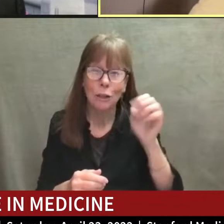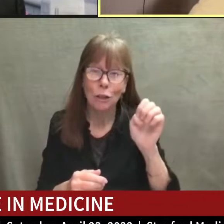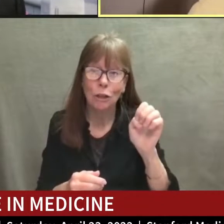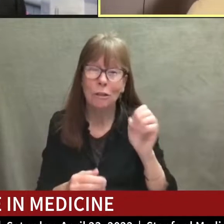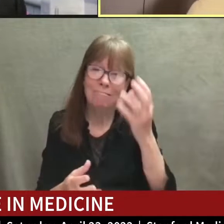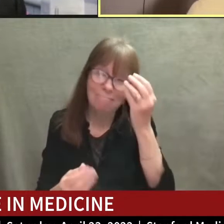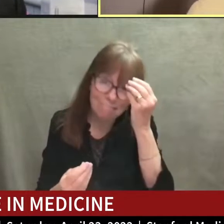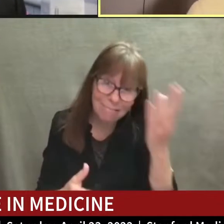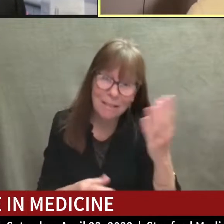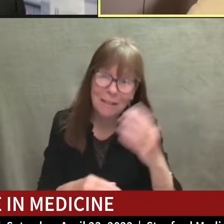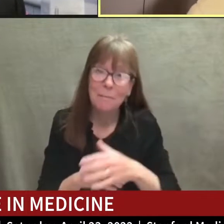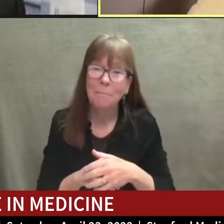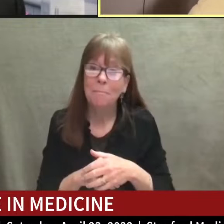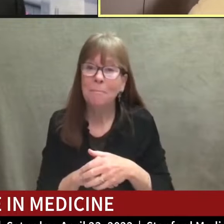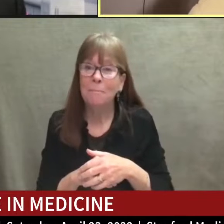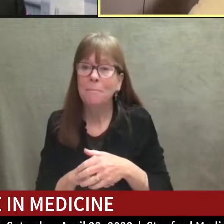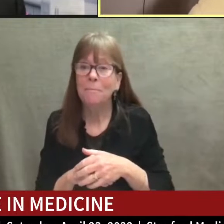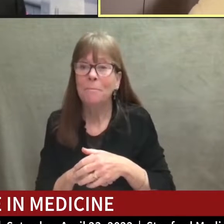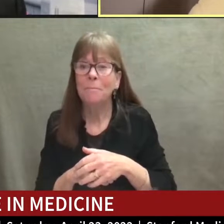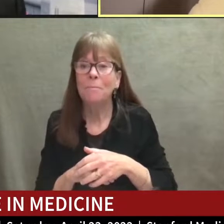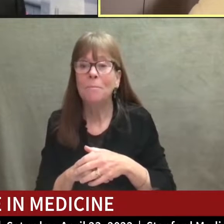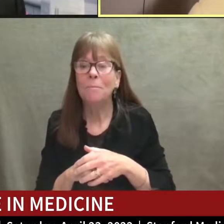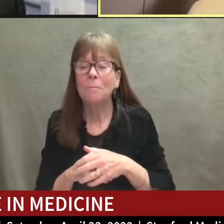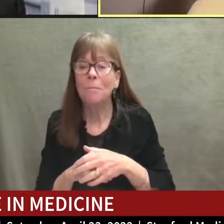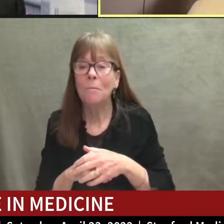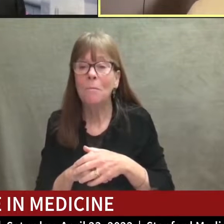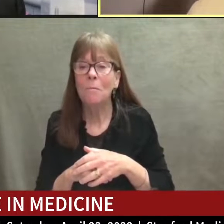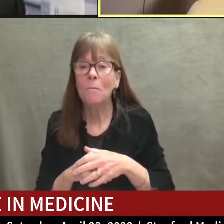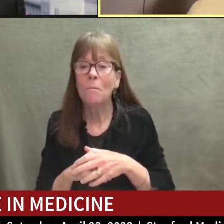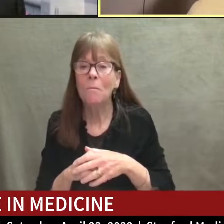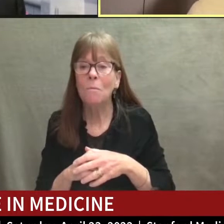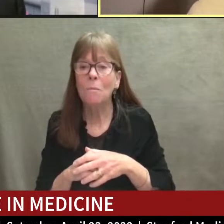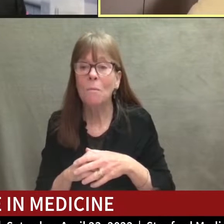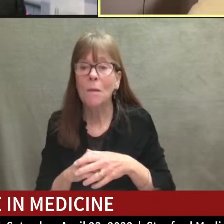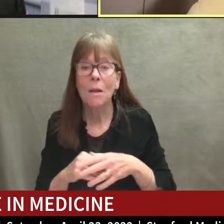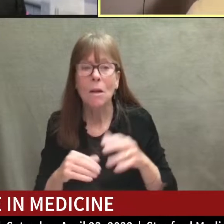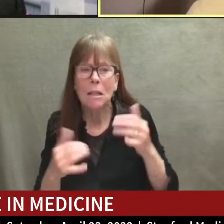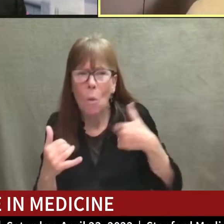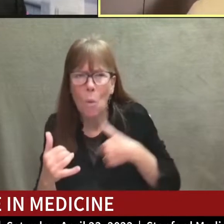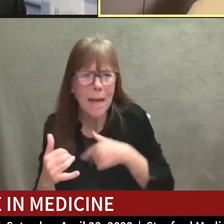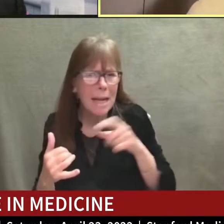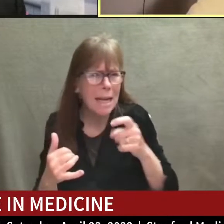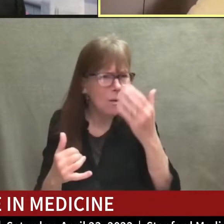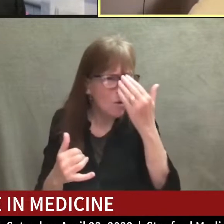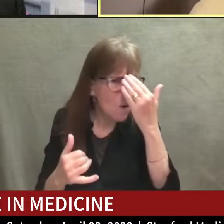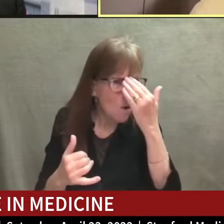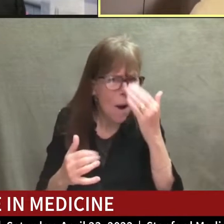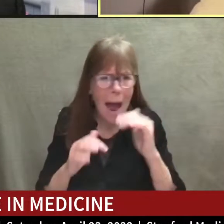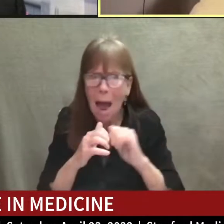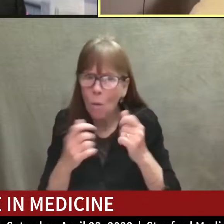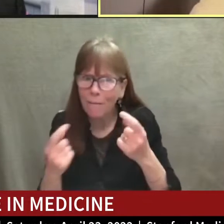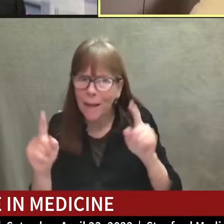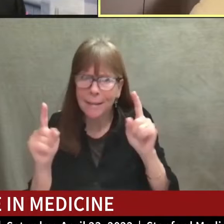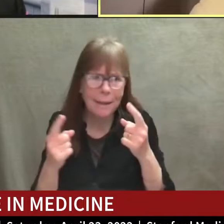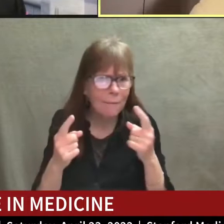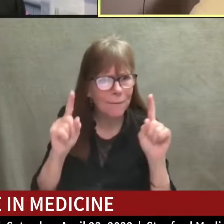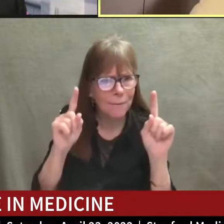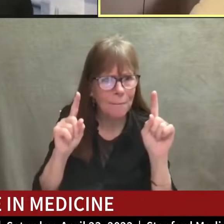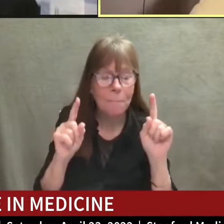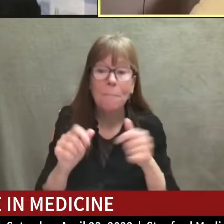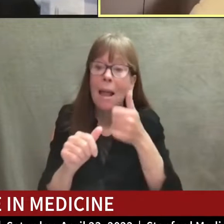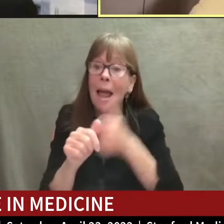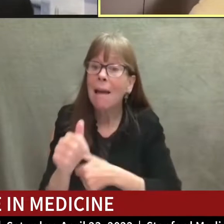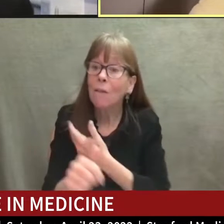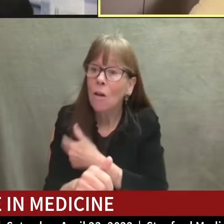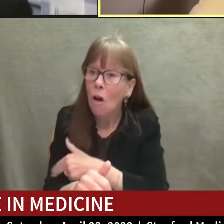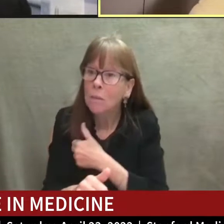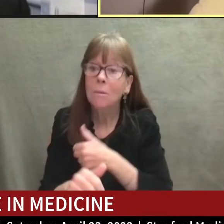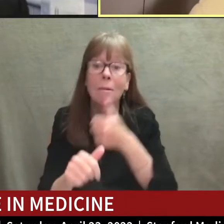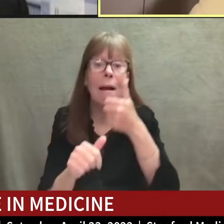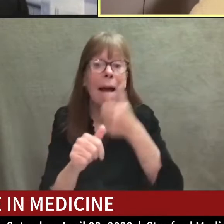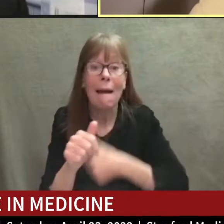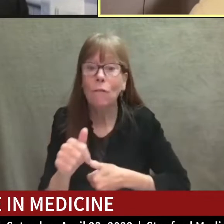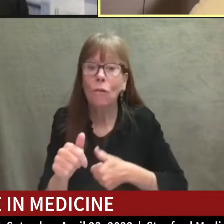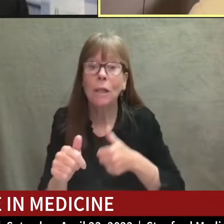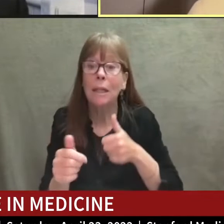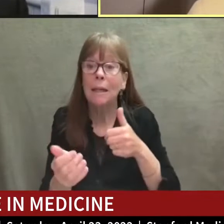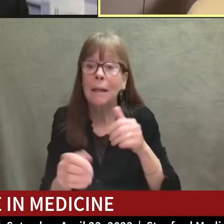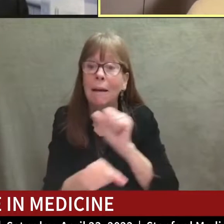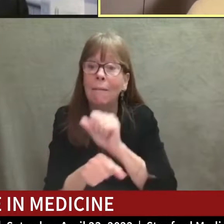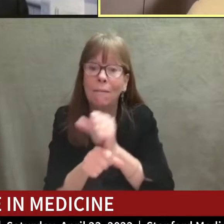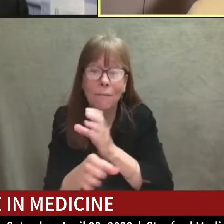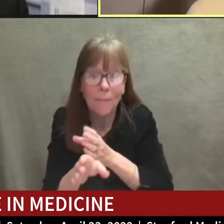there’s still this kind of aversiveness that every institution and profession has. These systems by